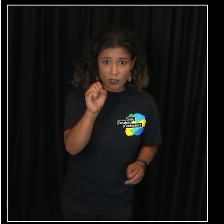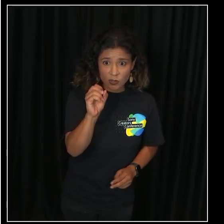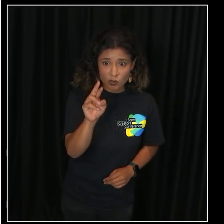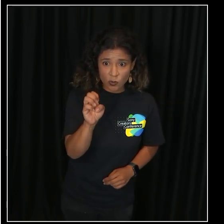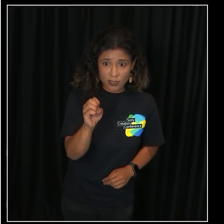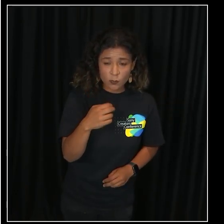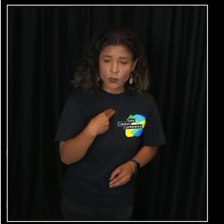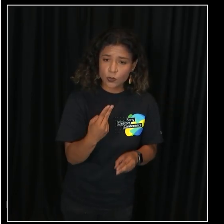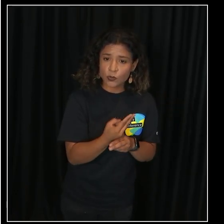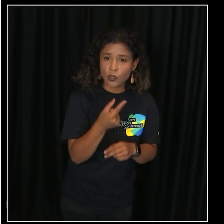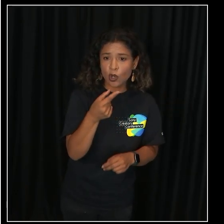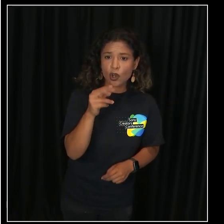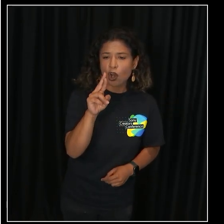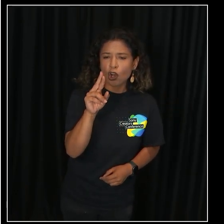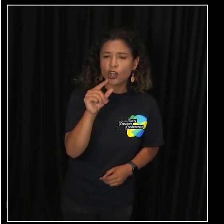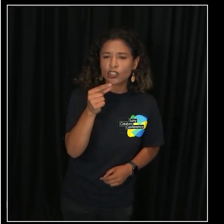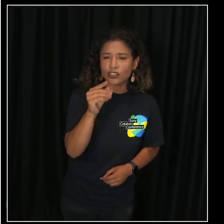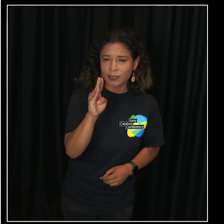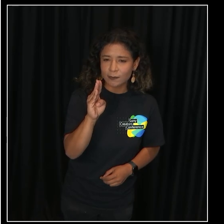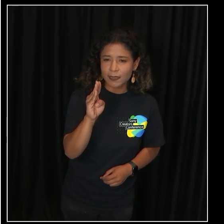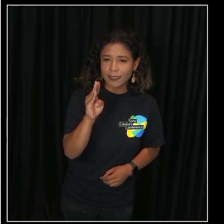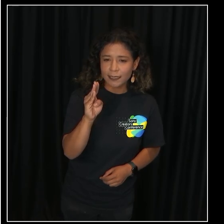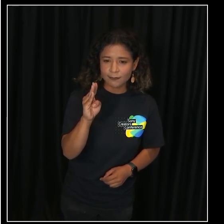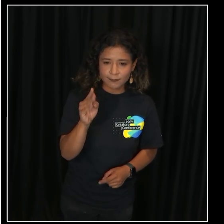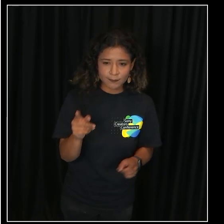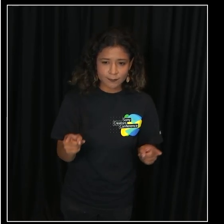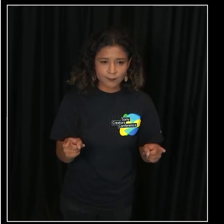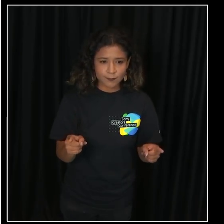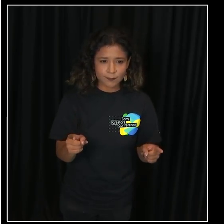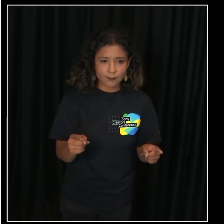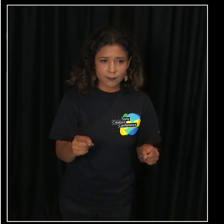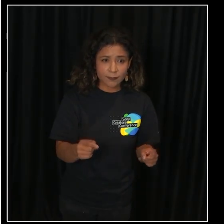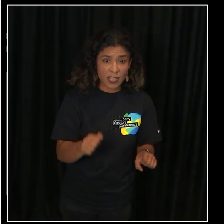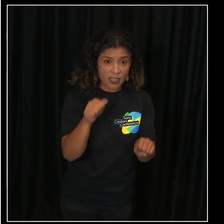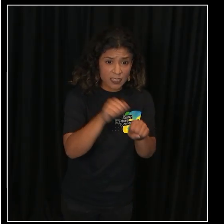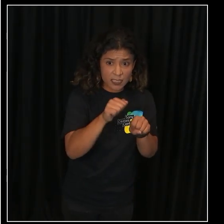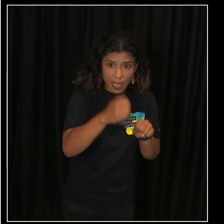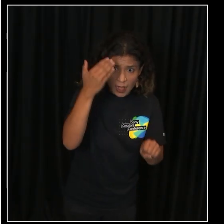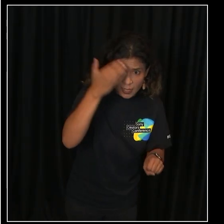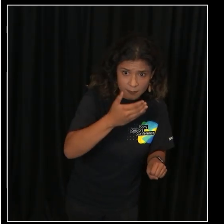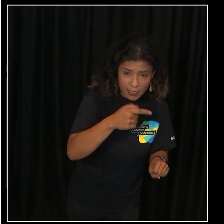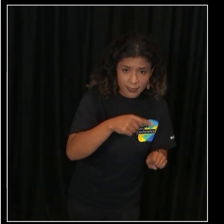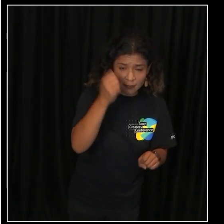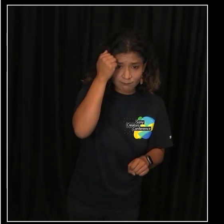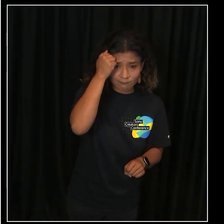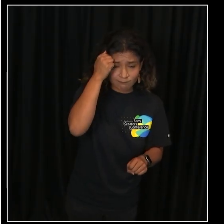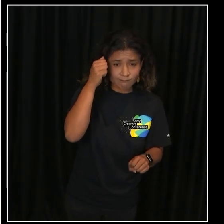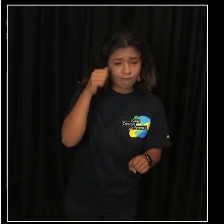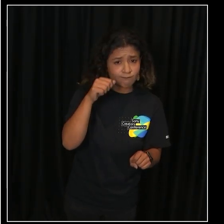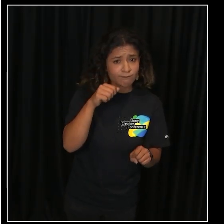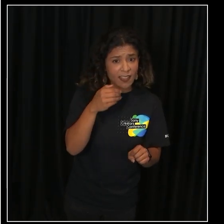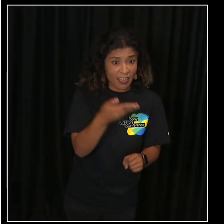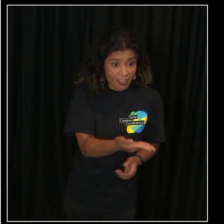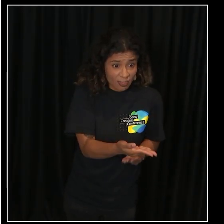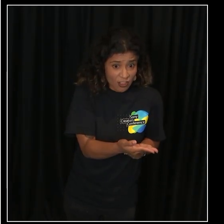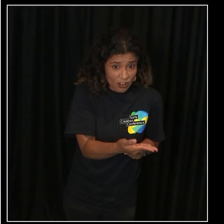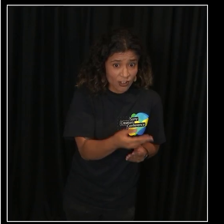and what happens is that the skull... like in this case we wanted a skull mask but the skull exists in RGB space, but the actual underlying shape isn't there.